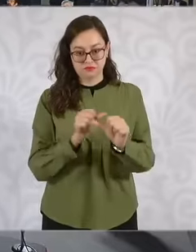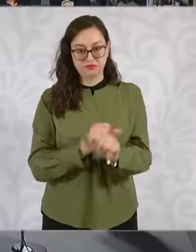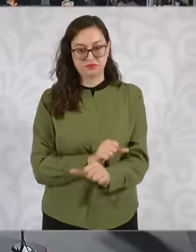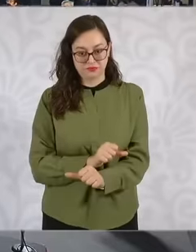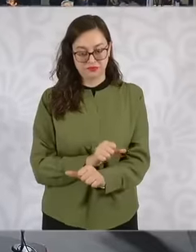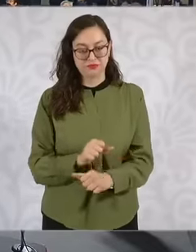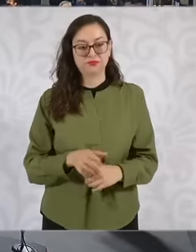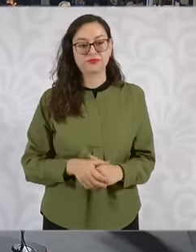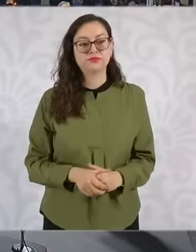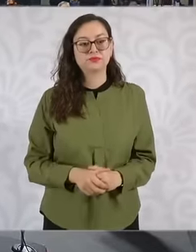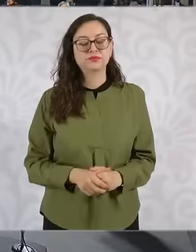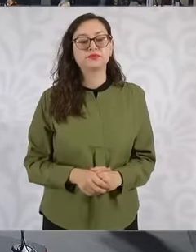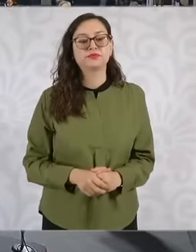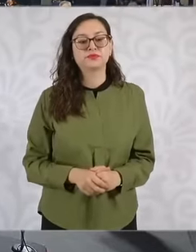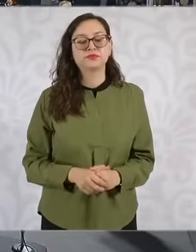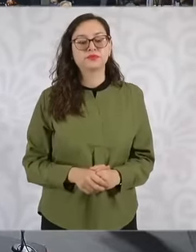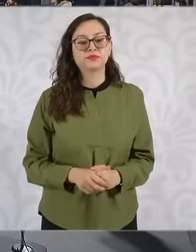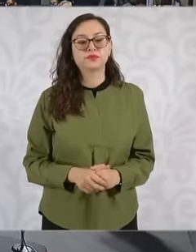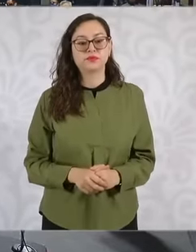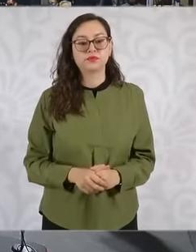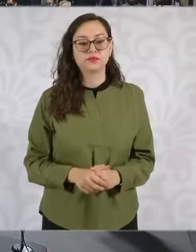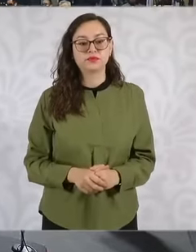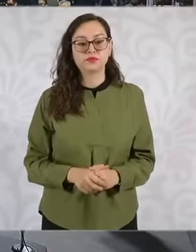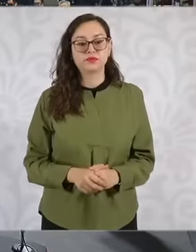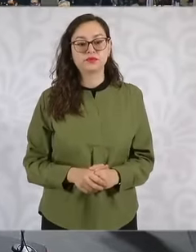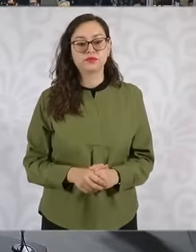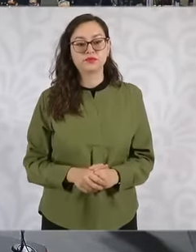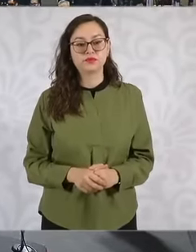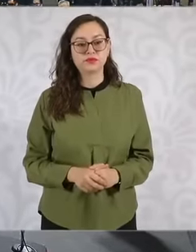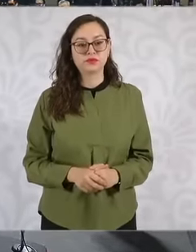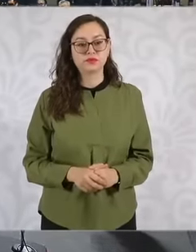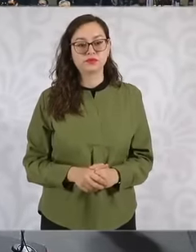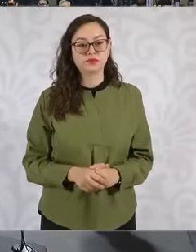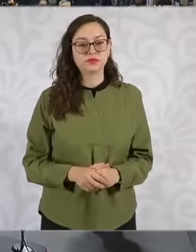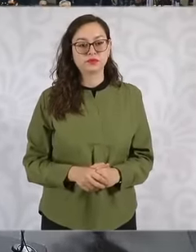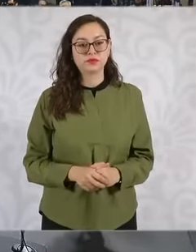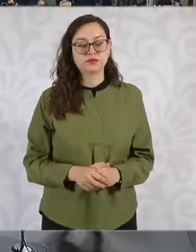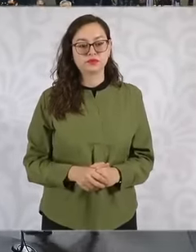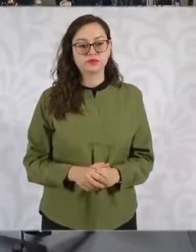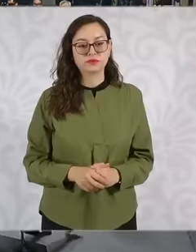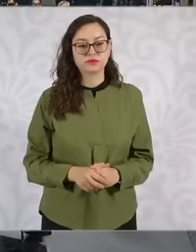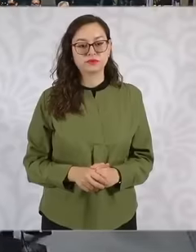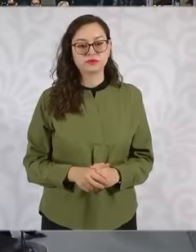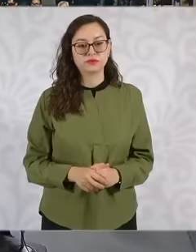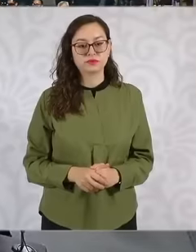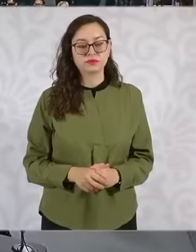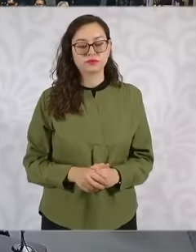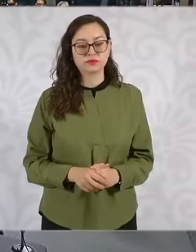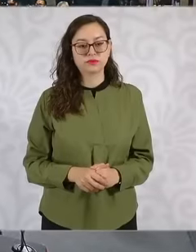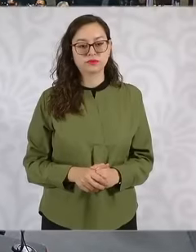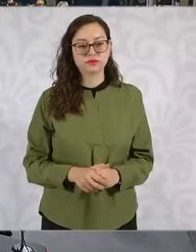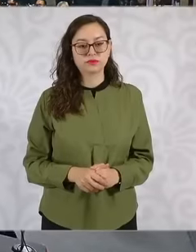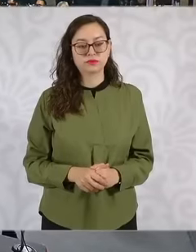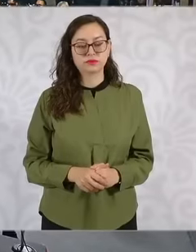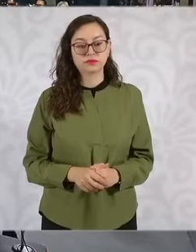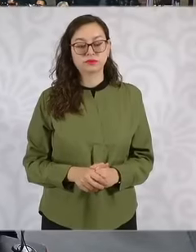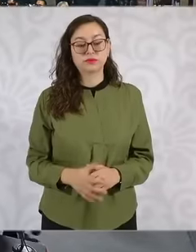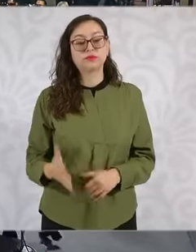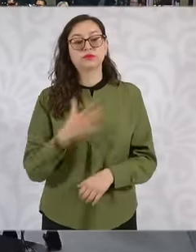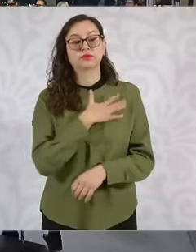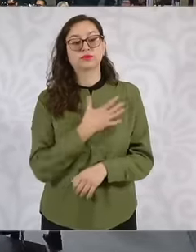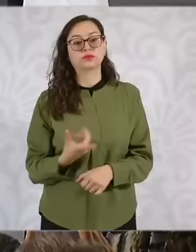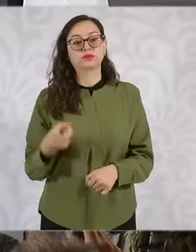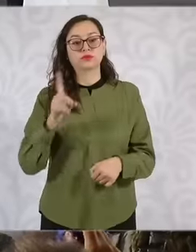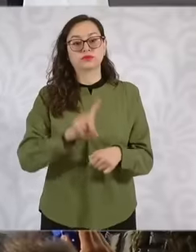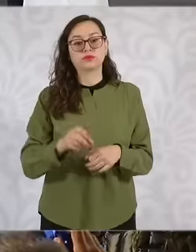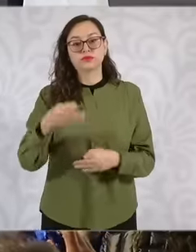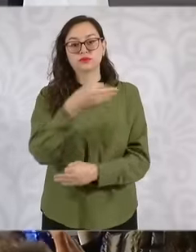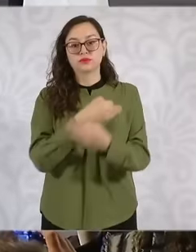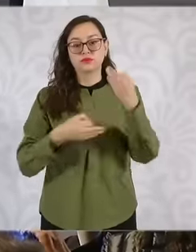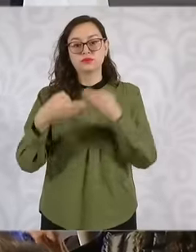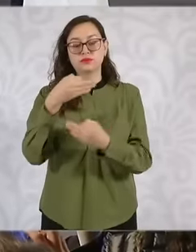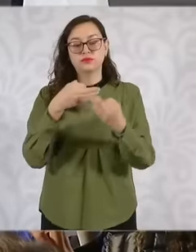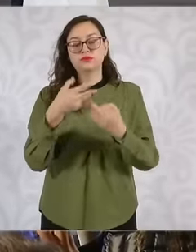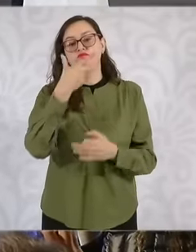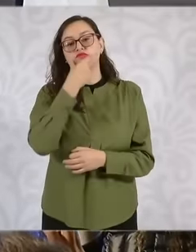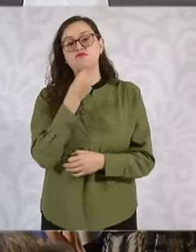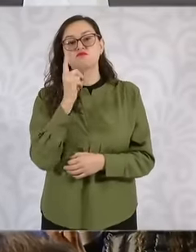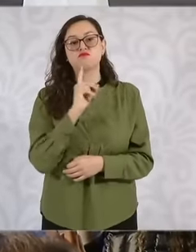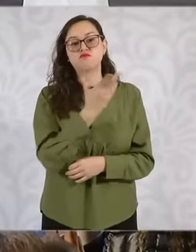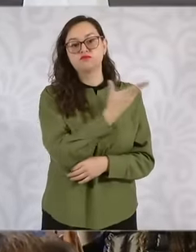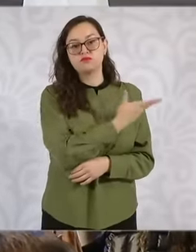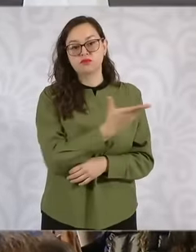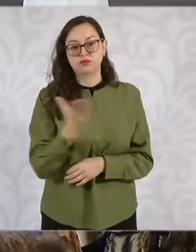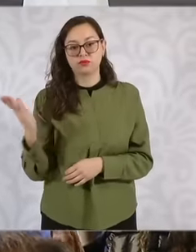Romero with your permission, President. Very good morning to all of you, if you